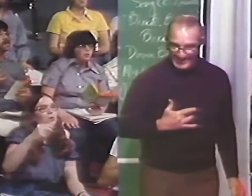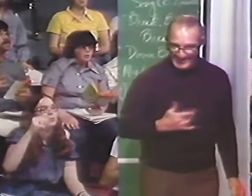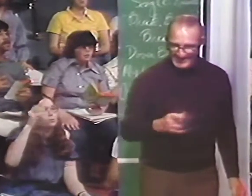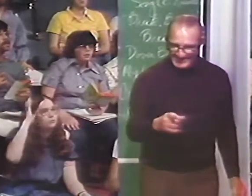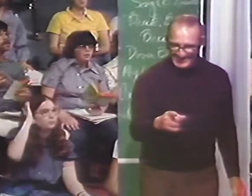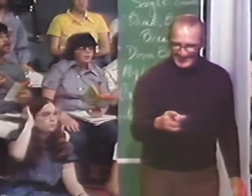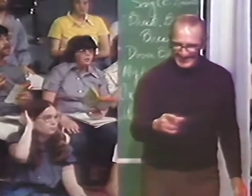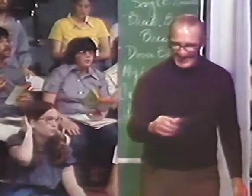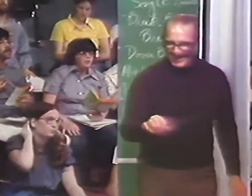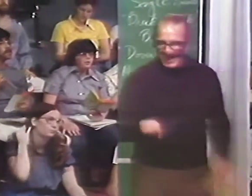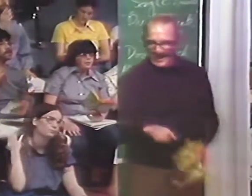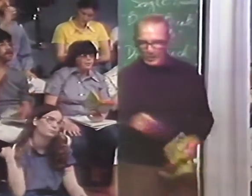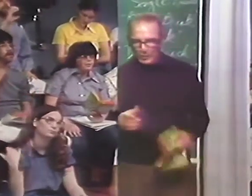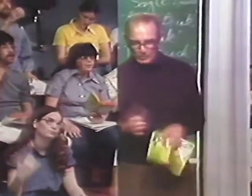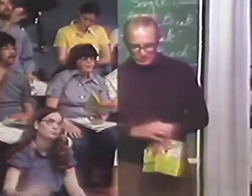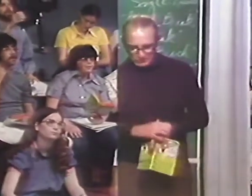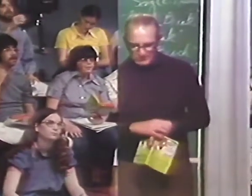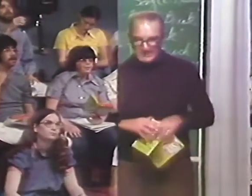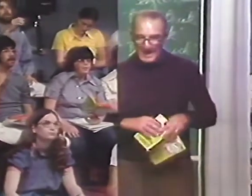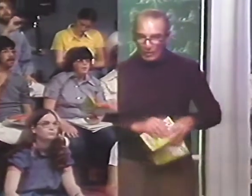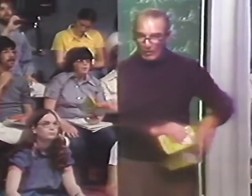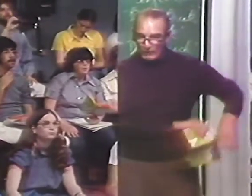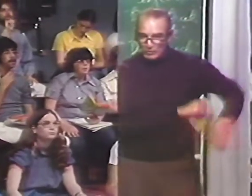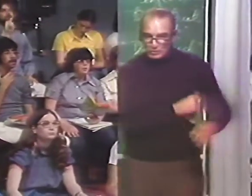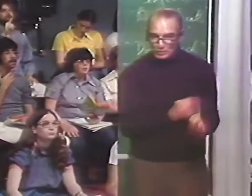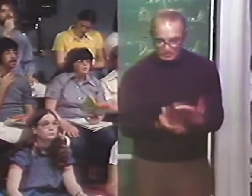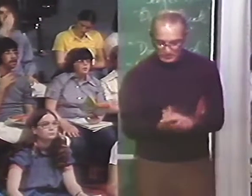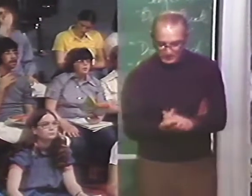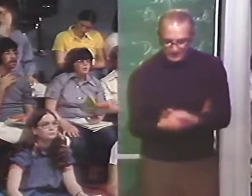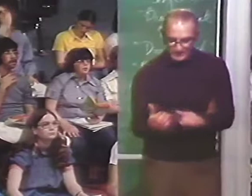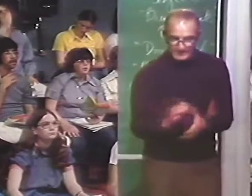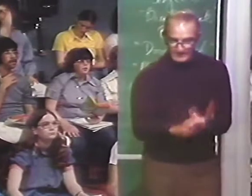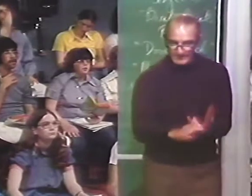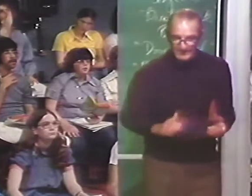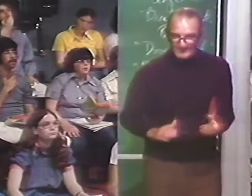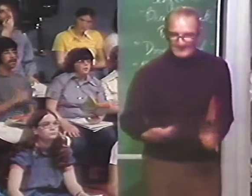THERE. YEAH. LIKE YOU TAKE OFF YOUR SHOES.